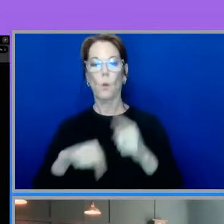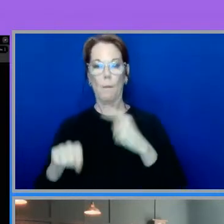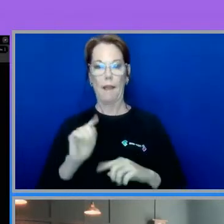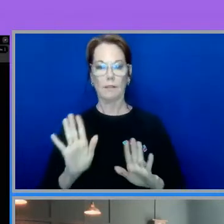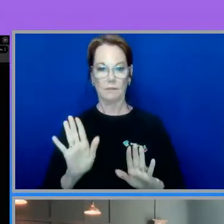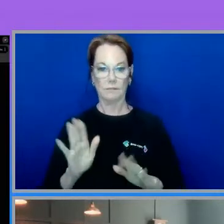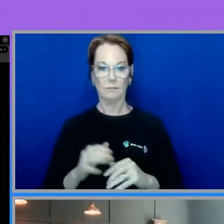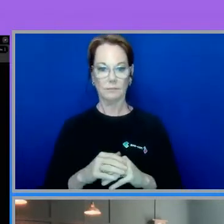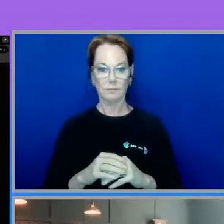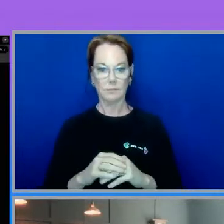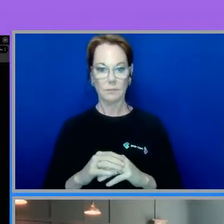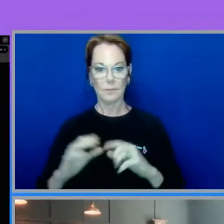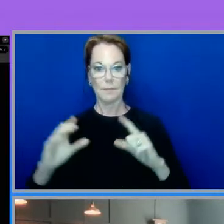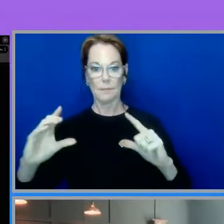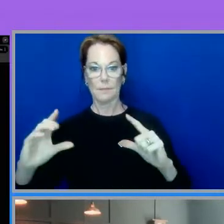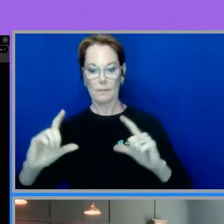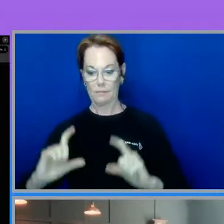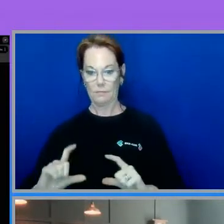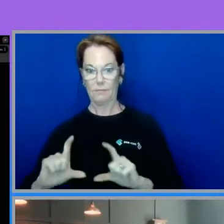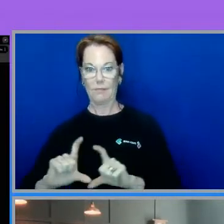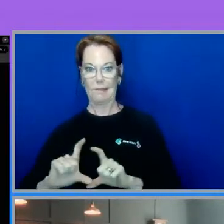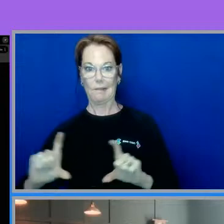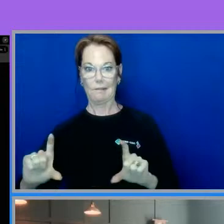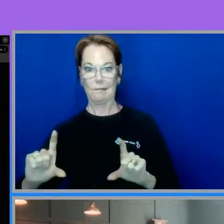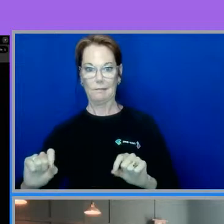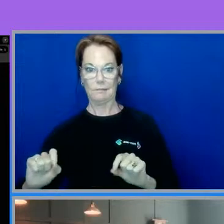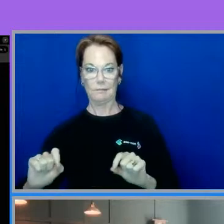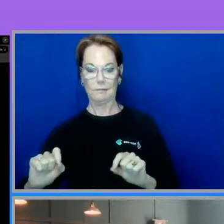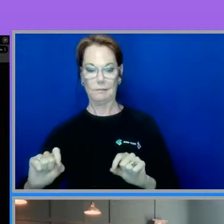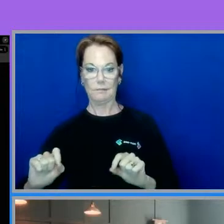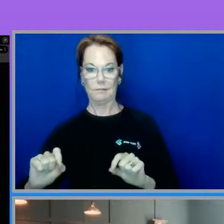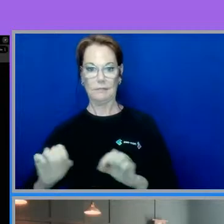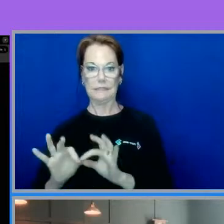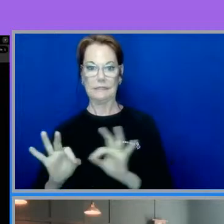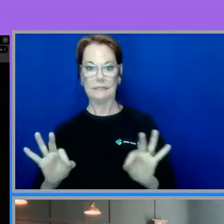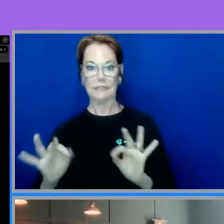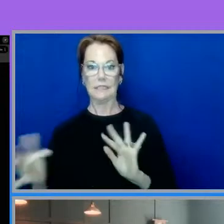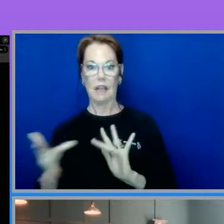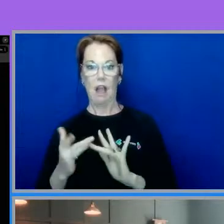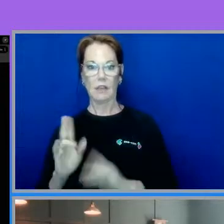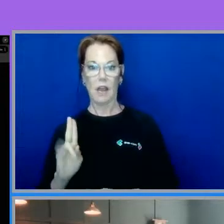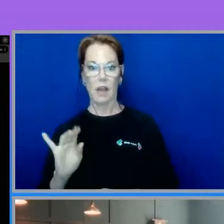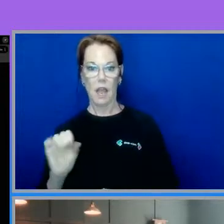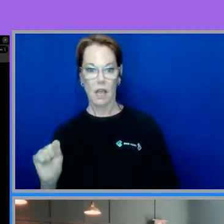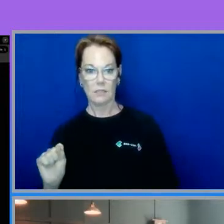below the fold is that contact us. We changed the reading